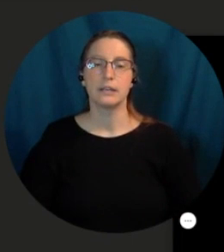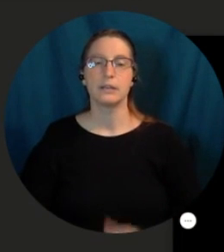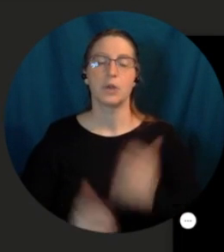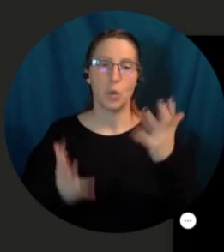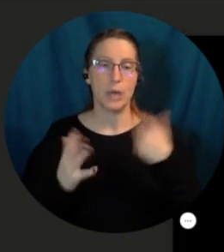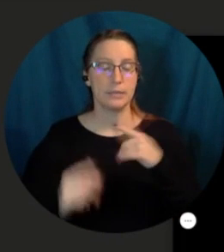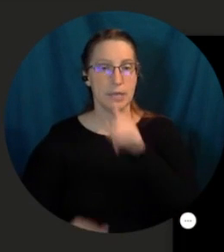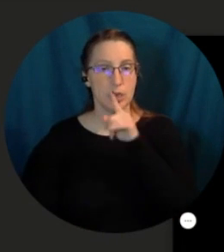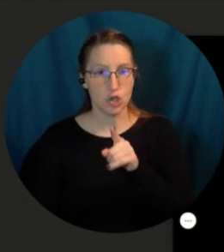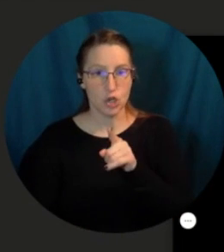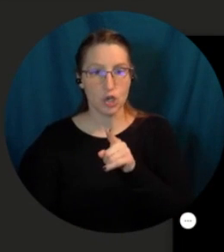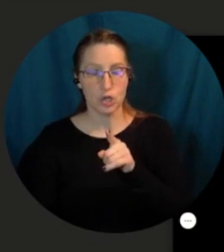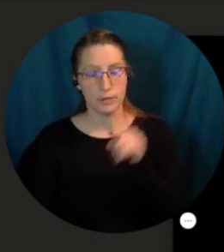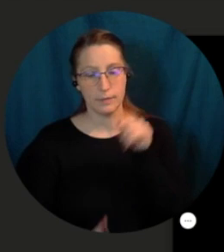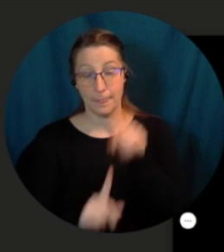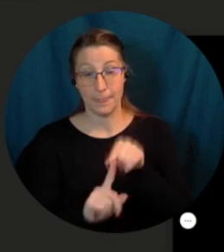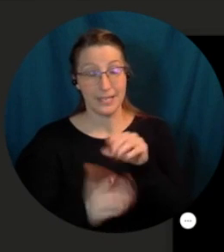been incredibly successful with and gained